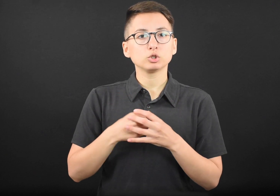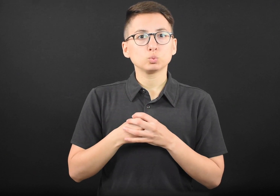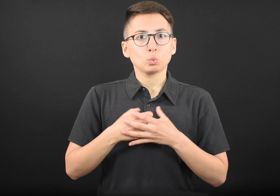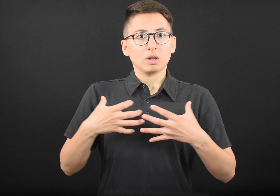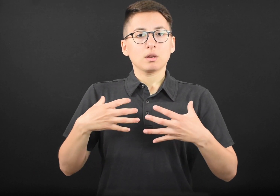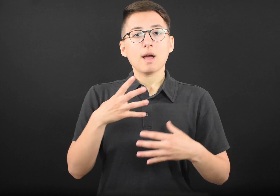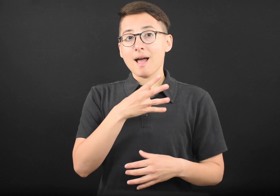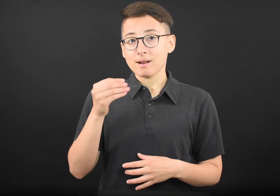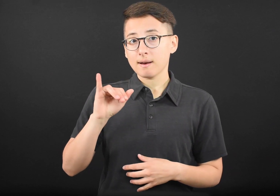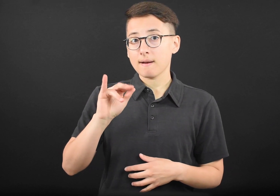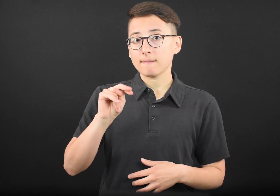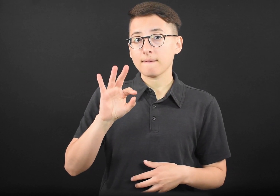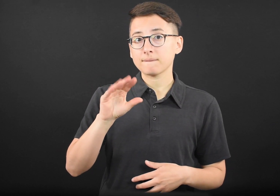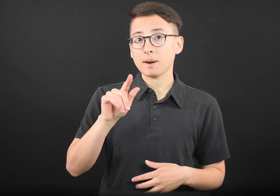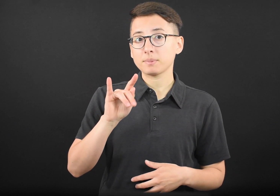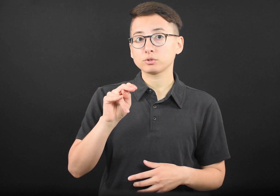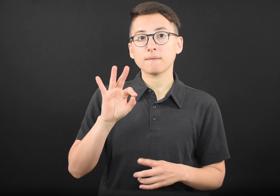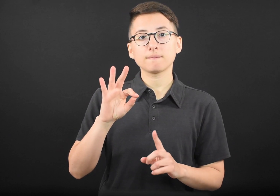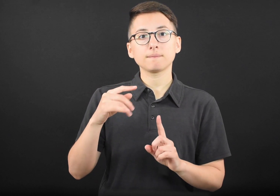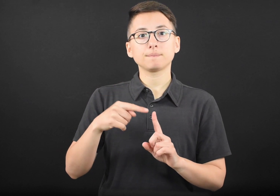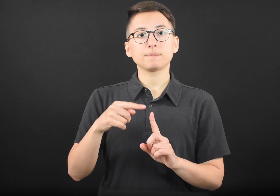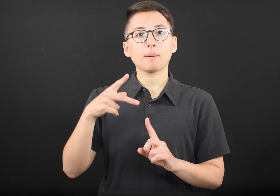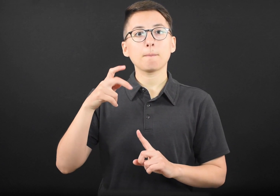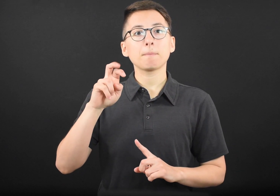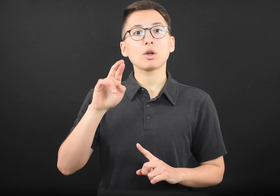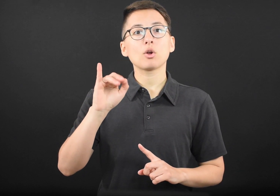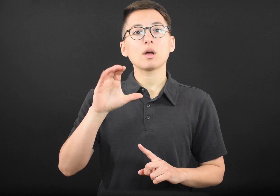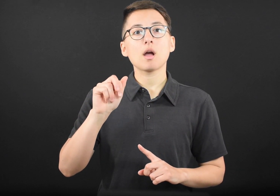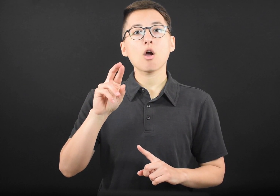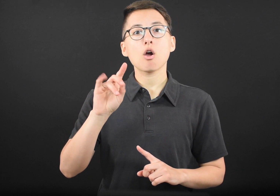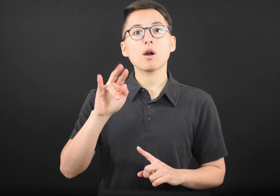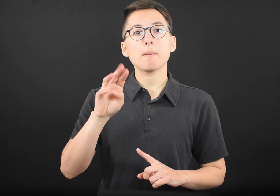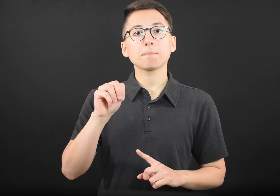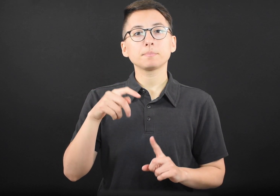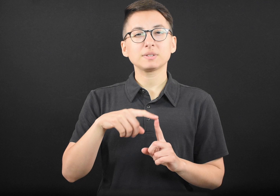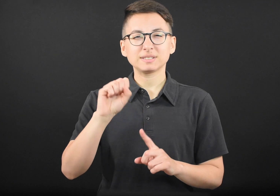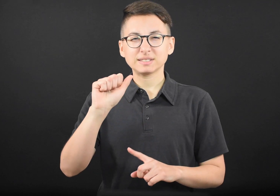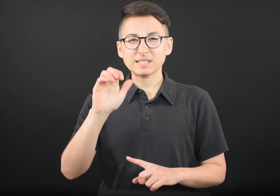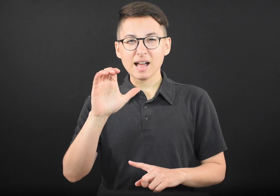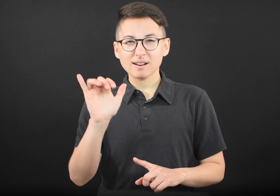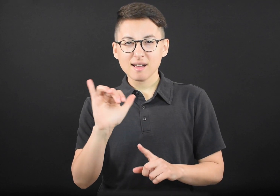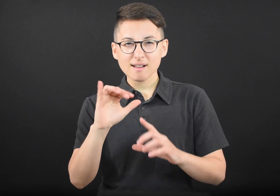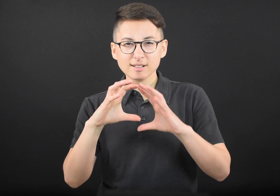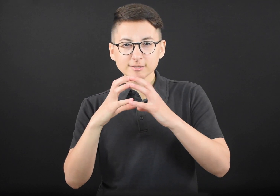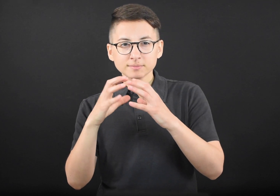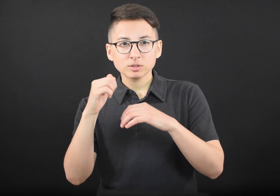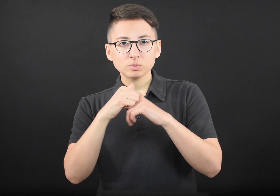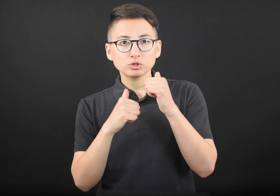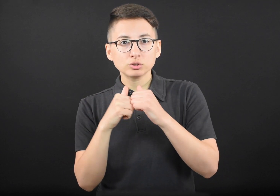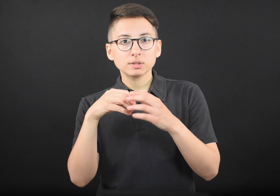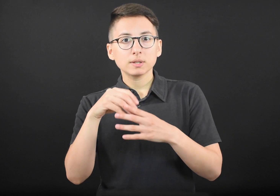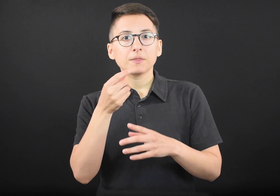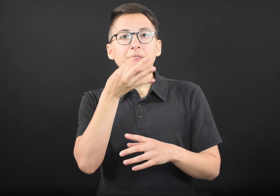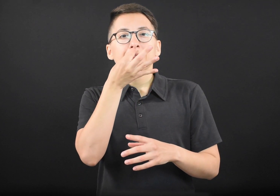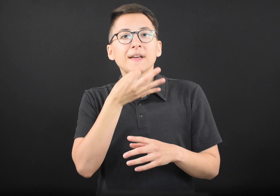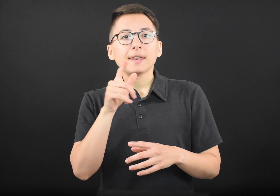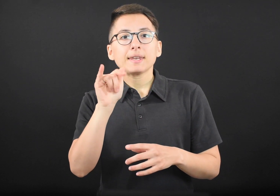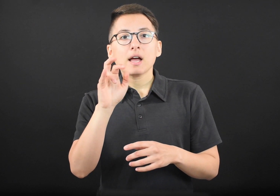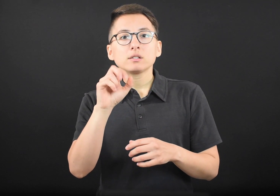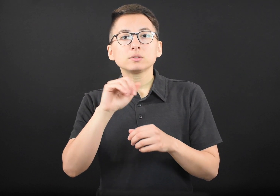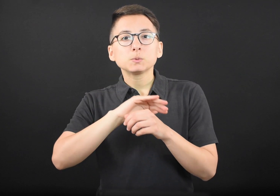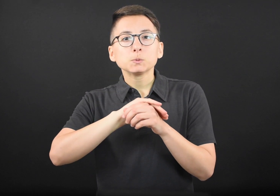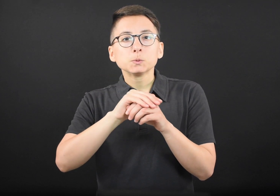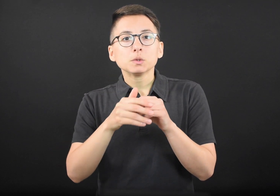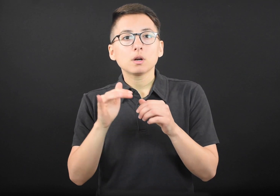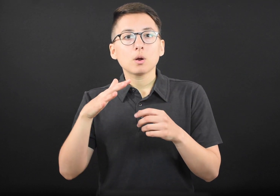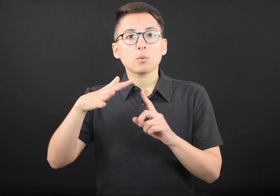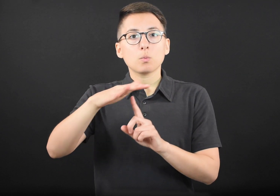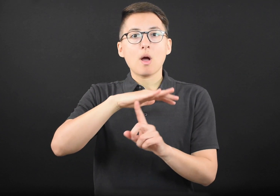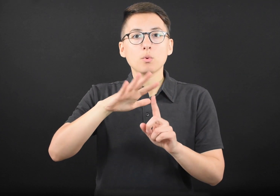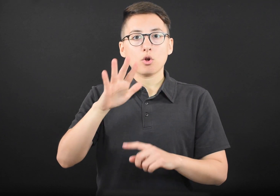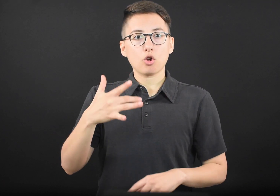swelling and inflammation of the pericardium, a sac-like structure with two thin layers of tissue